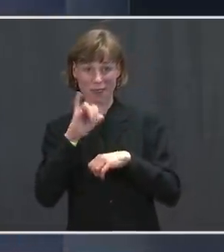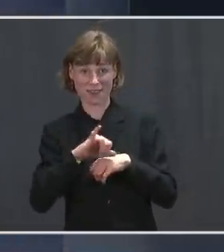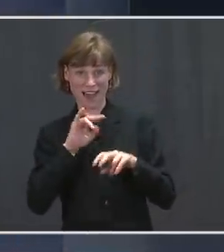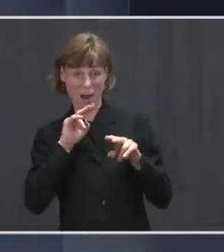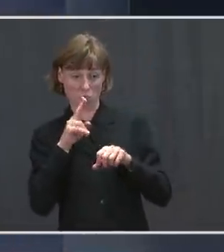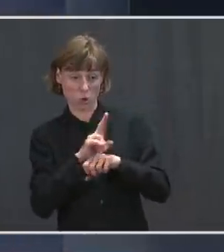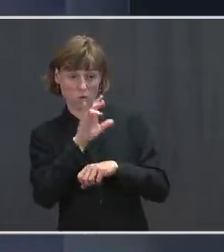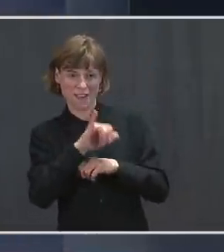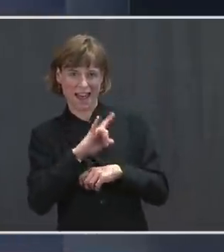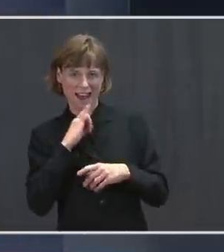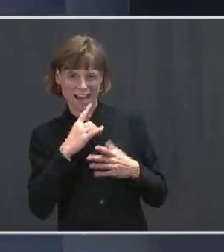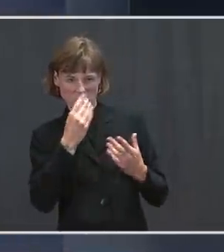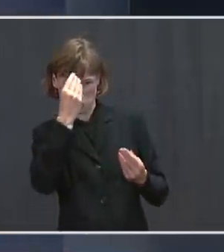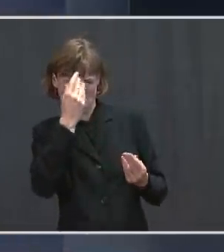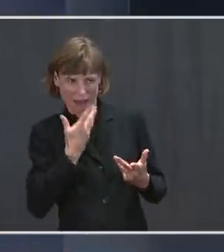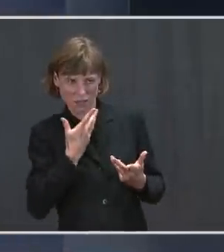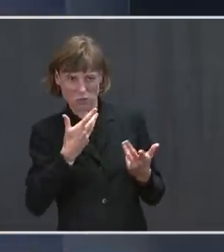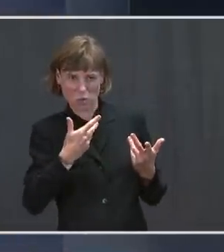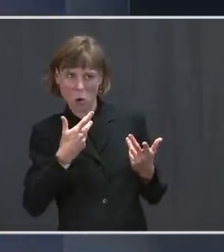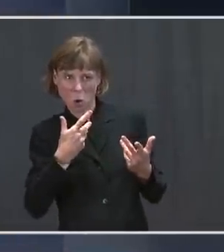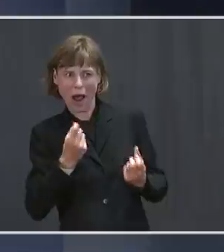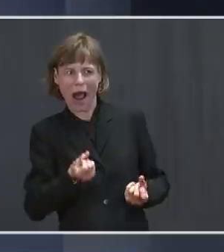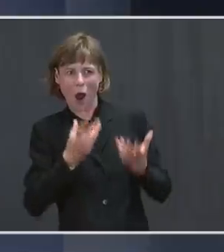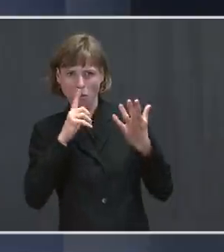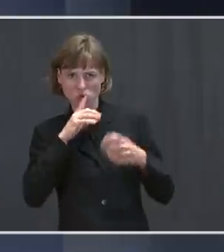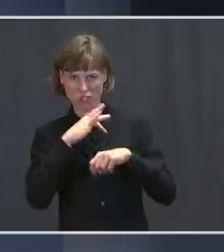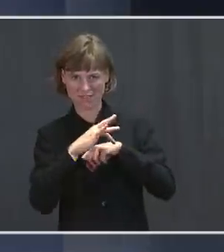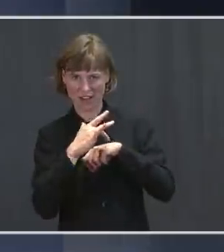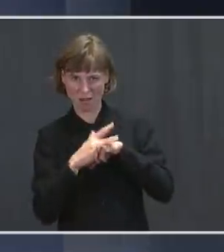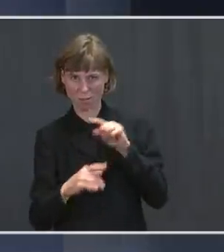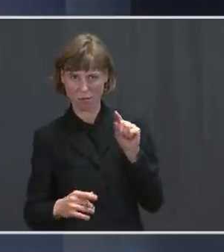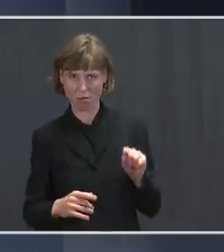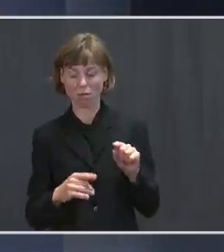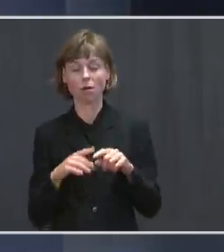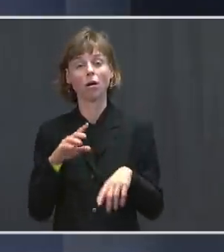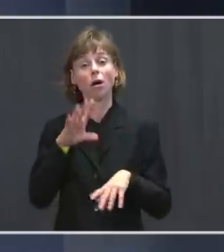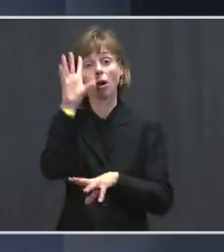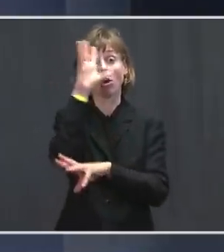a sense of relevant items available. The president's invoked the Defense Production Act